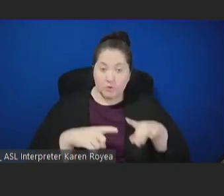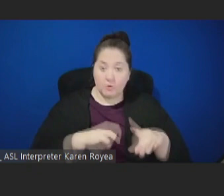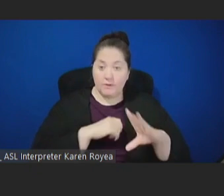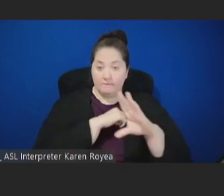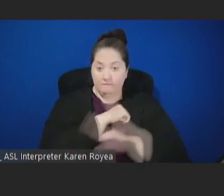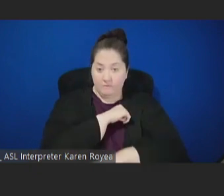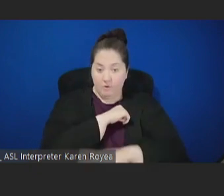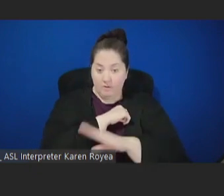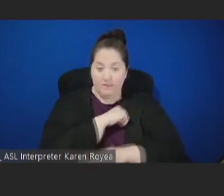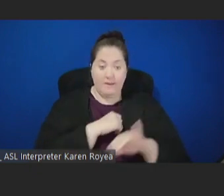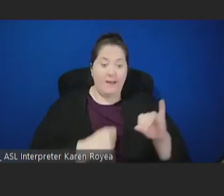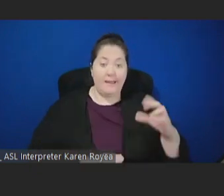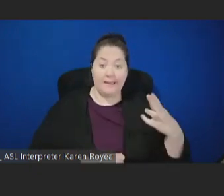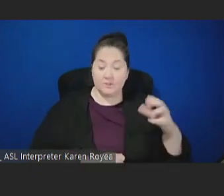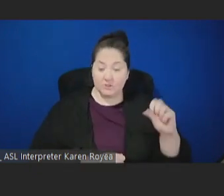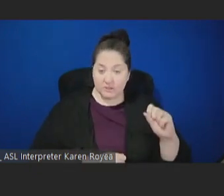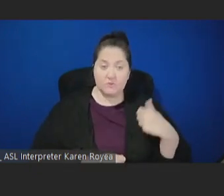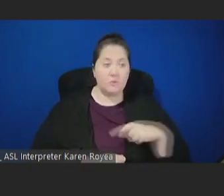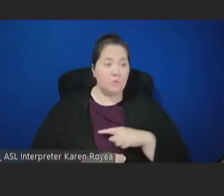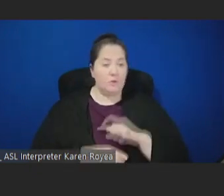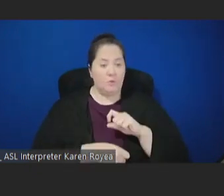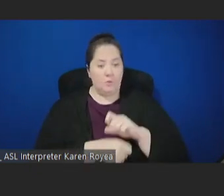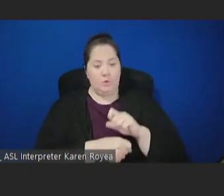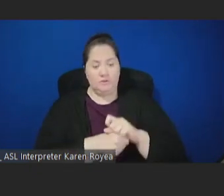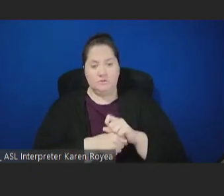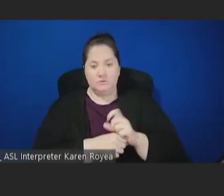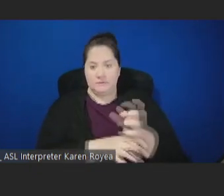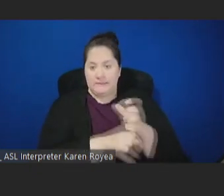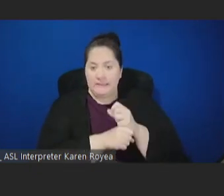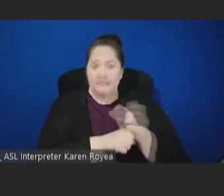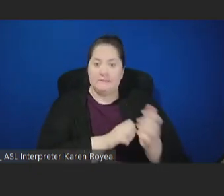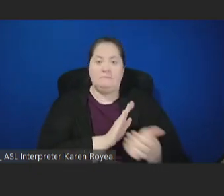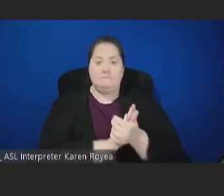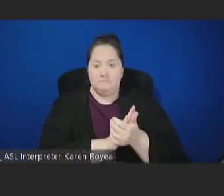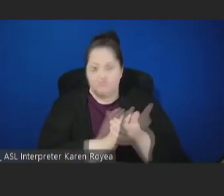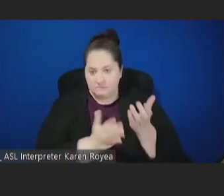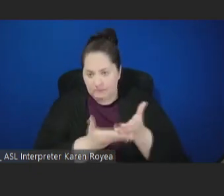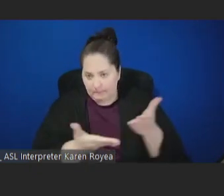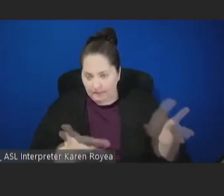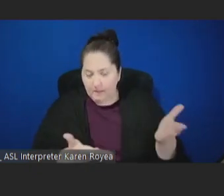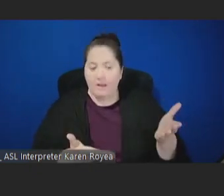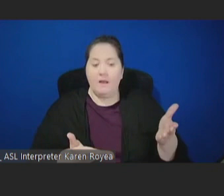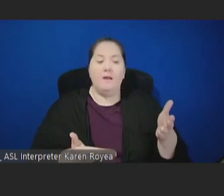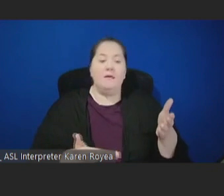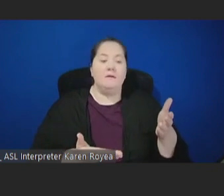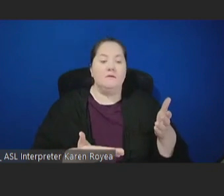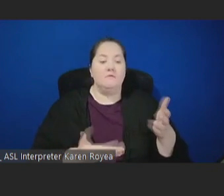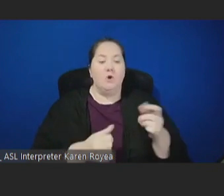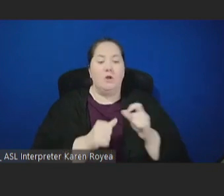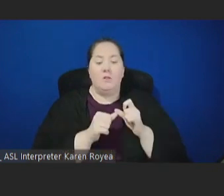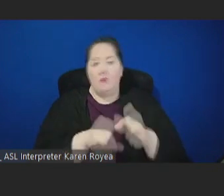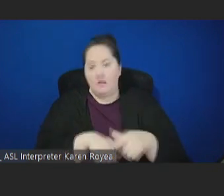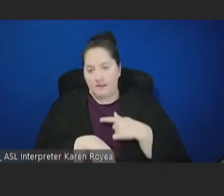IHS also worked diligently to secure supplemental supply of the long-lasting monoclonal antibody for